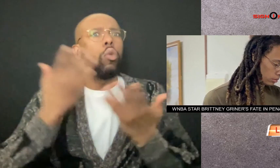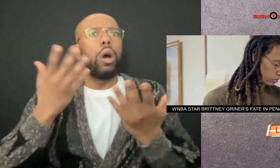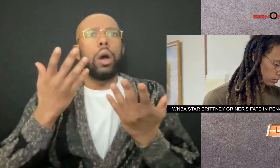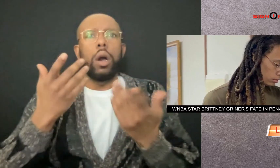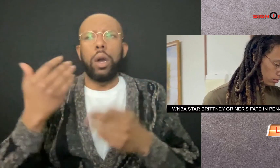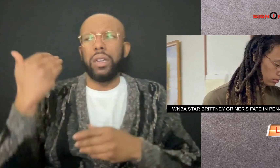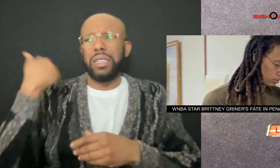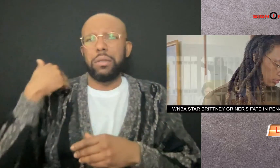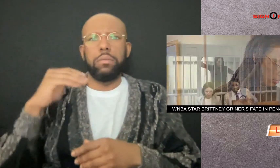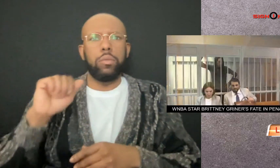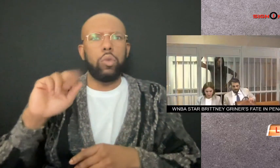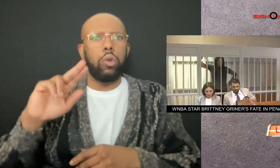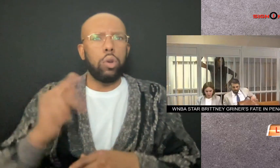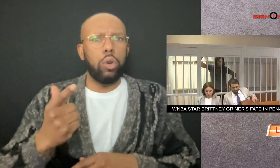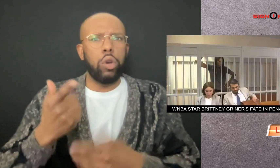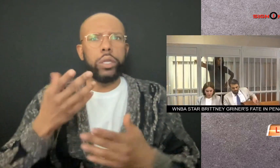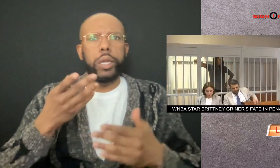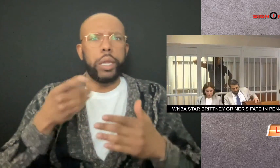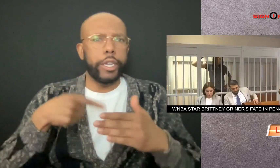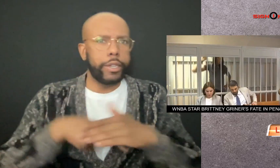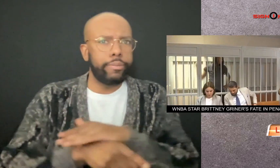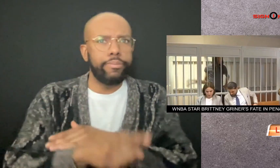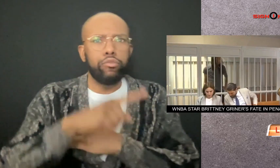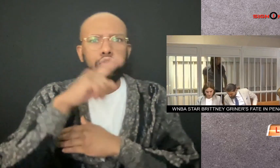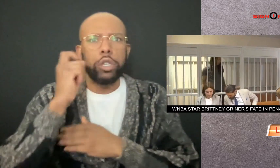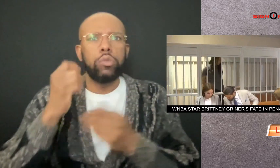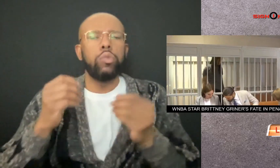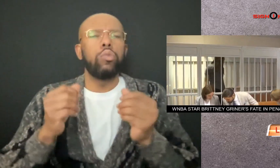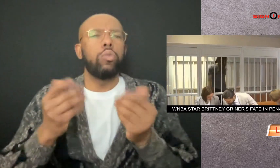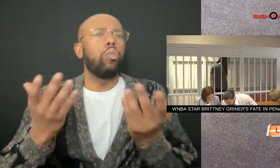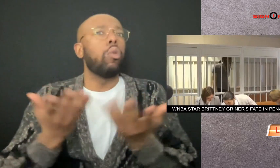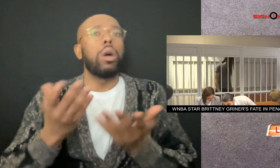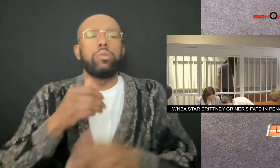being convicted in August of smuggling drugs into Russian